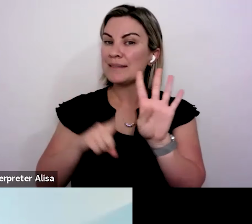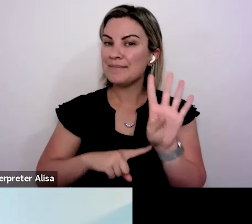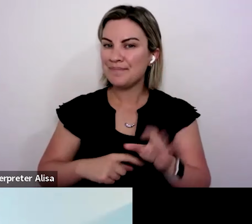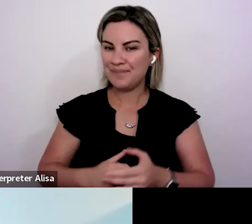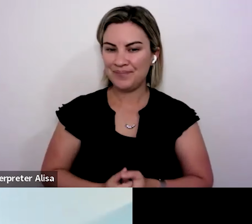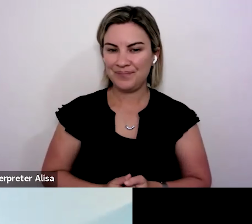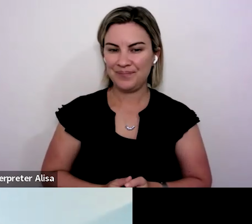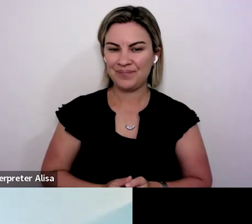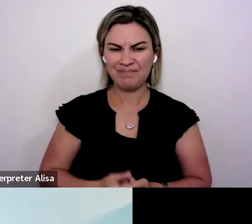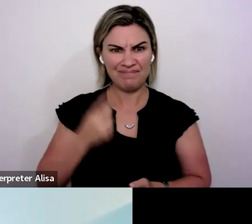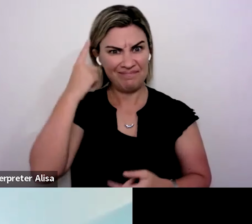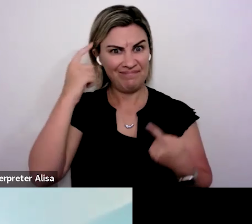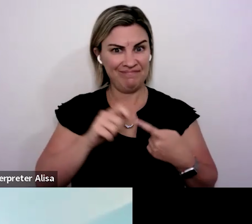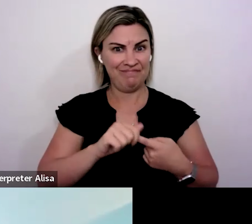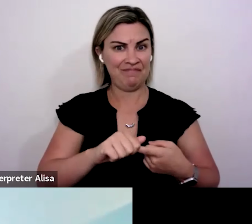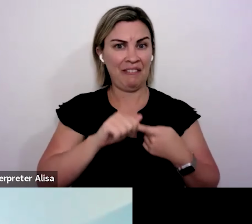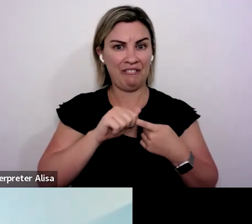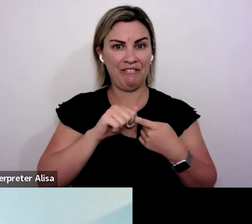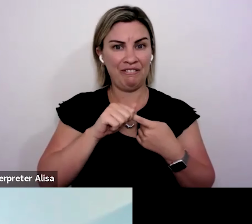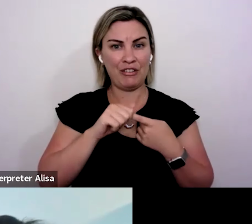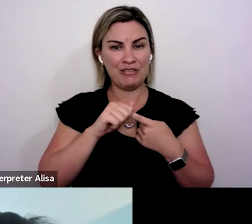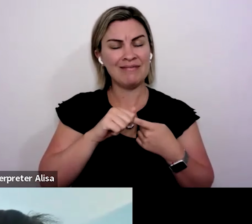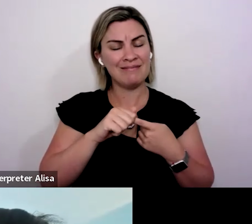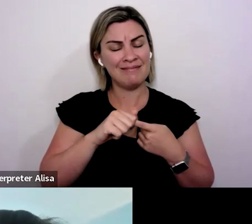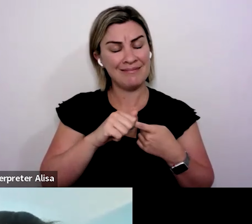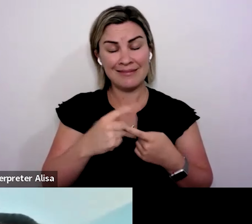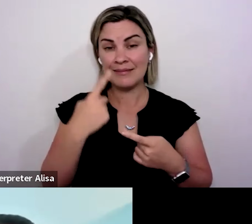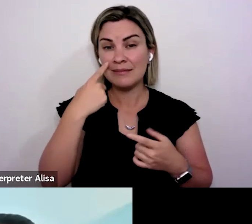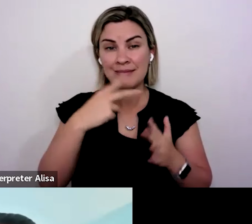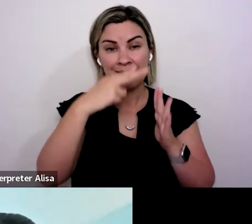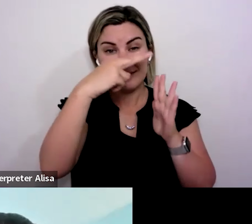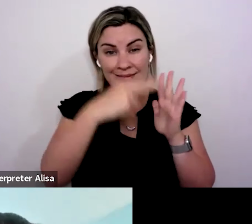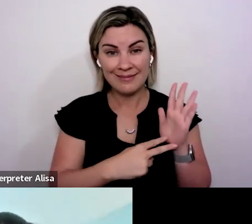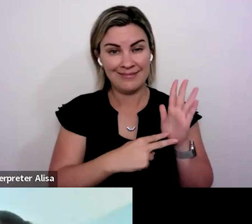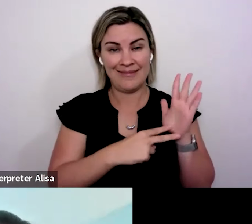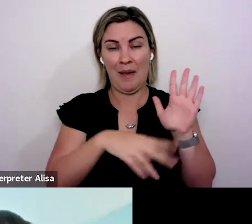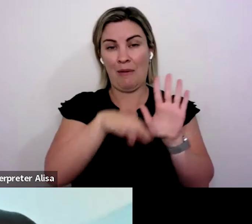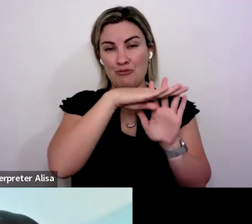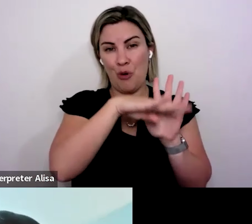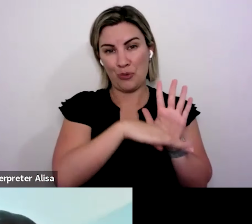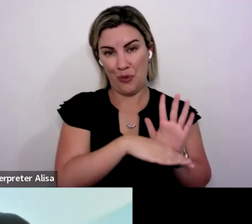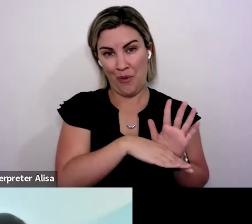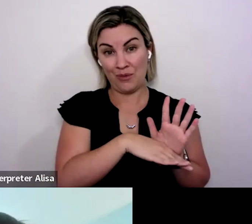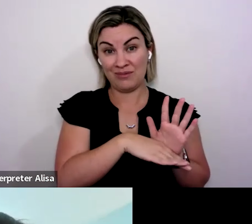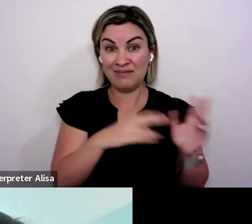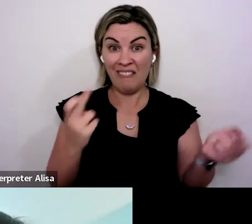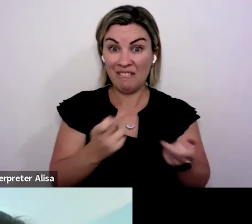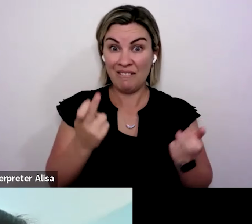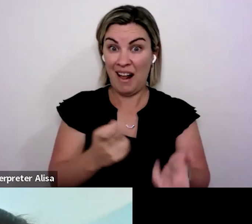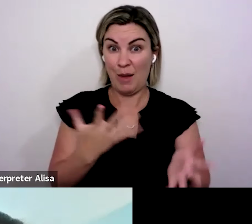I think the first step is really to have a look at the Protocols. They are available on the Australia Council website.